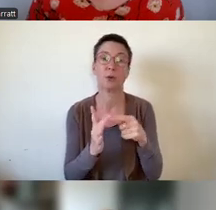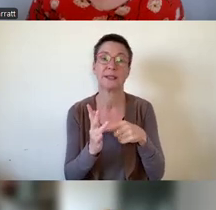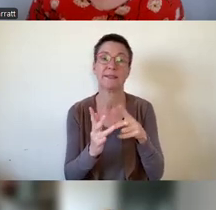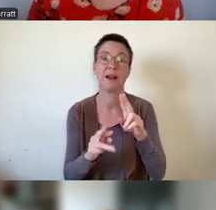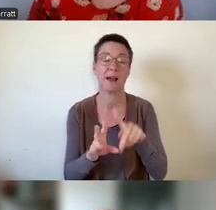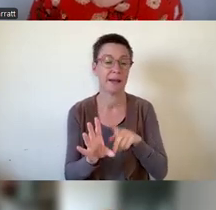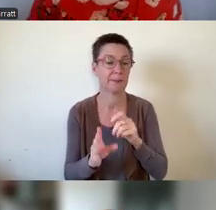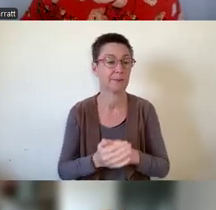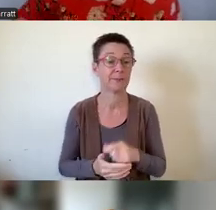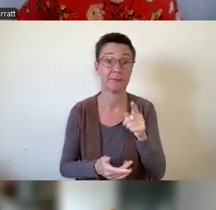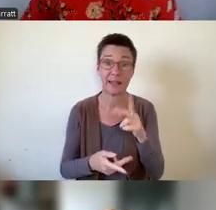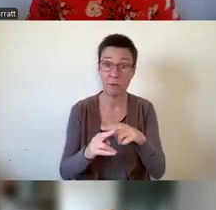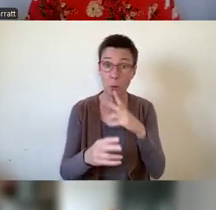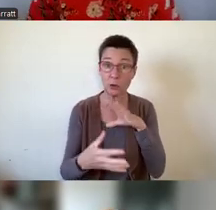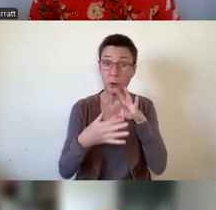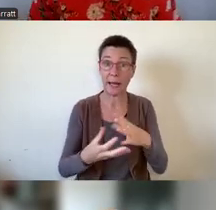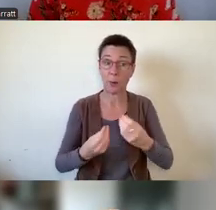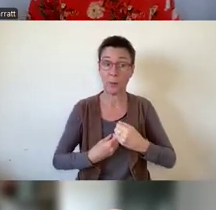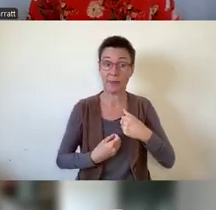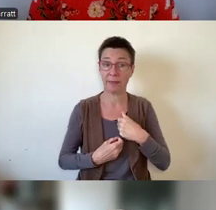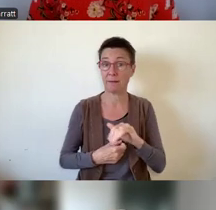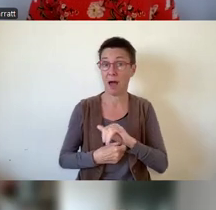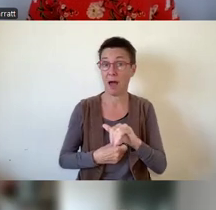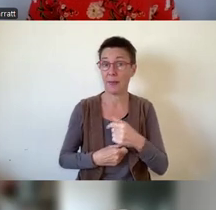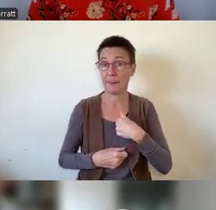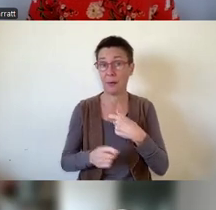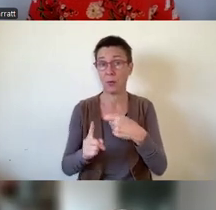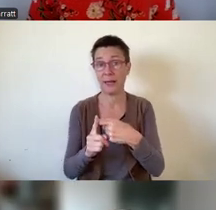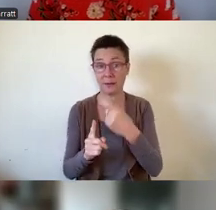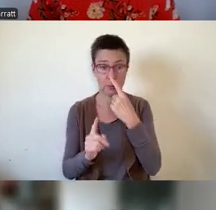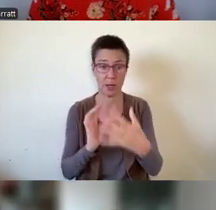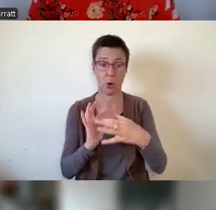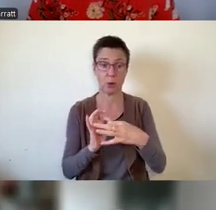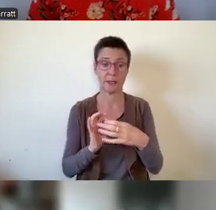If you'd like to connect with me or Katie, please do get in touch. I've popped these up here,